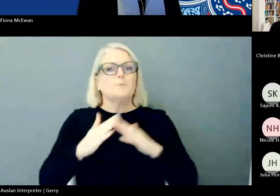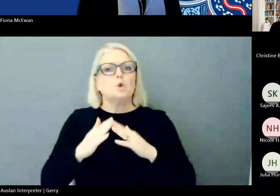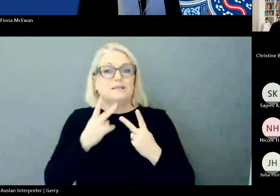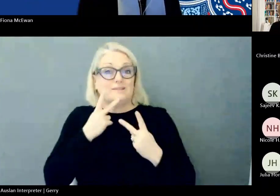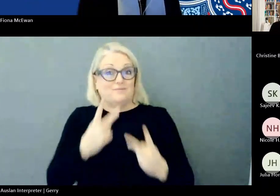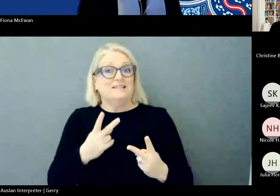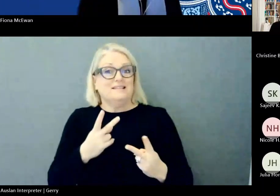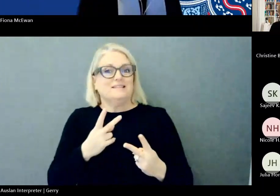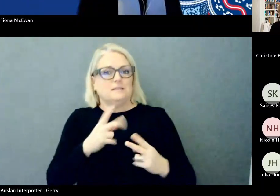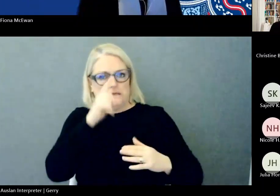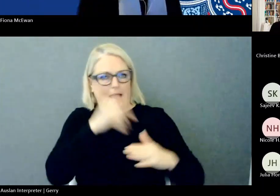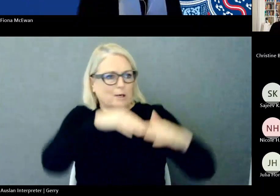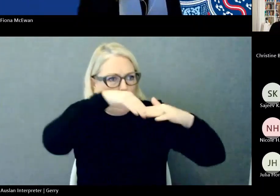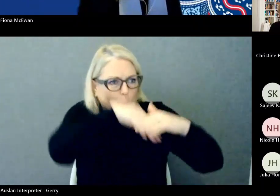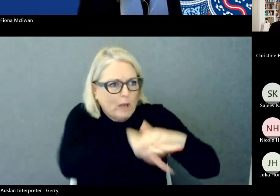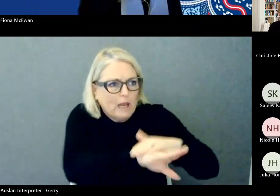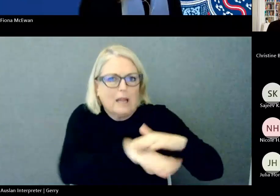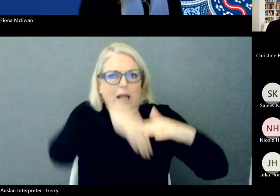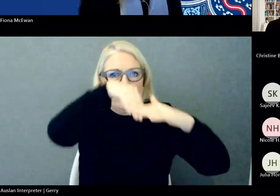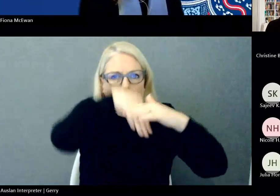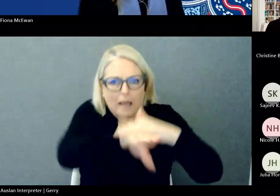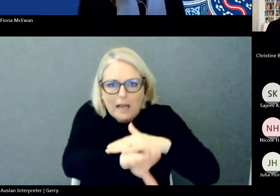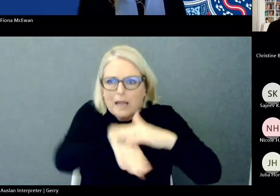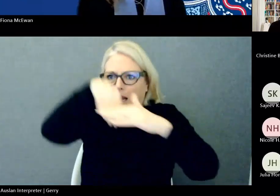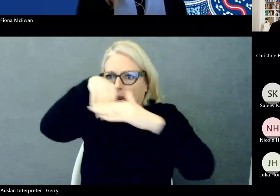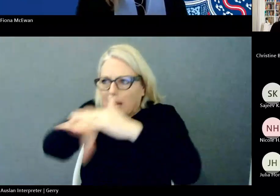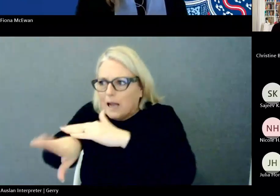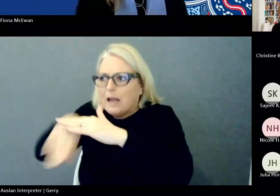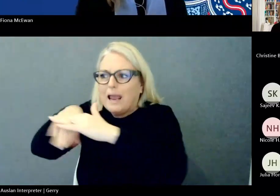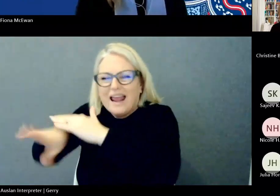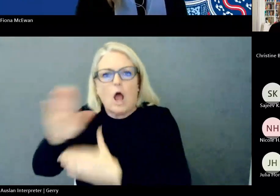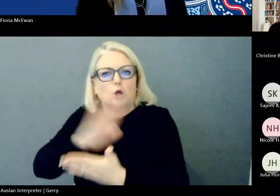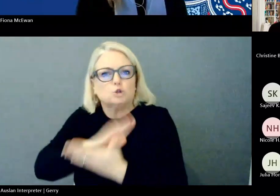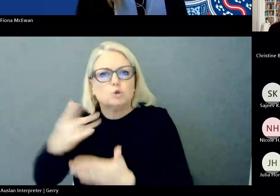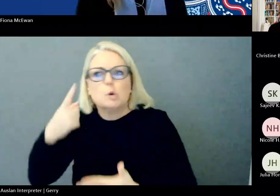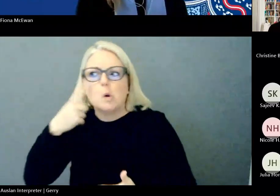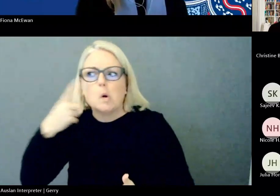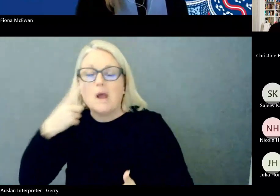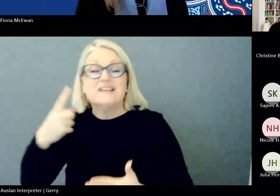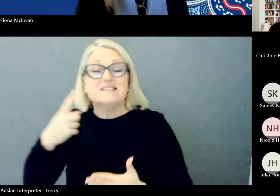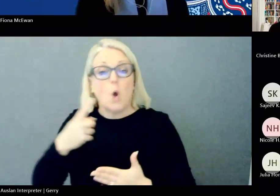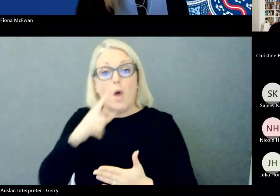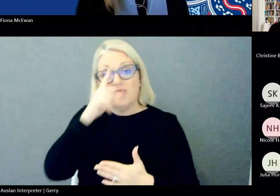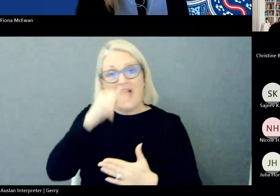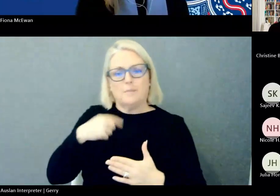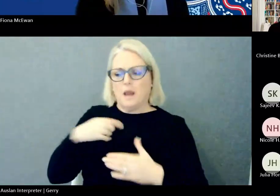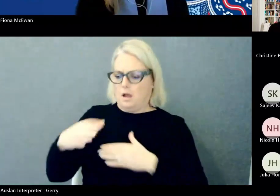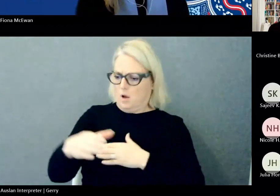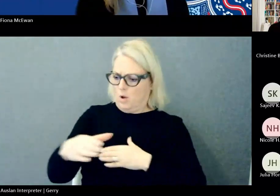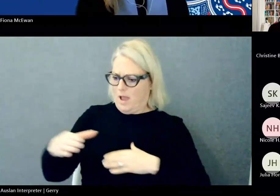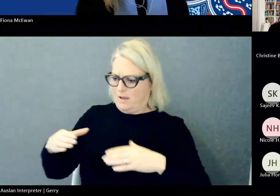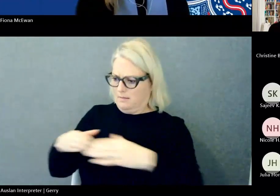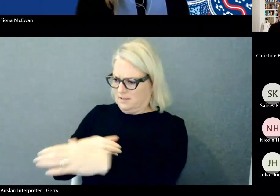What are the community standards here? So, what would I expect if I was in that service? What would I expect for a family member